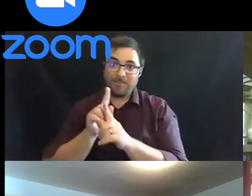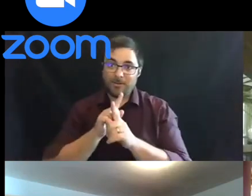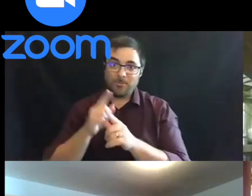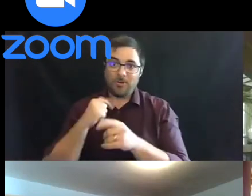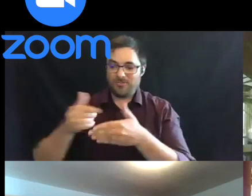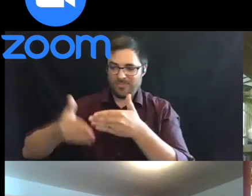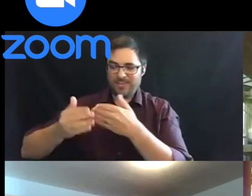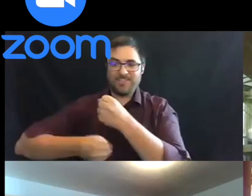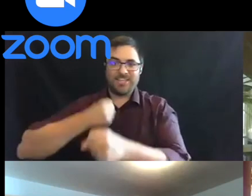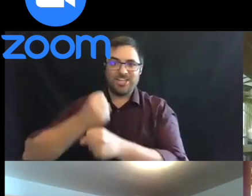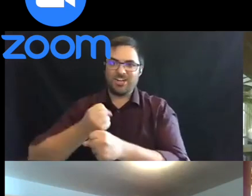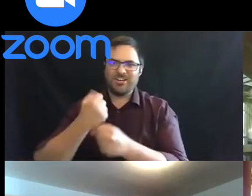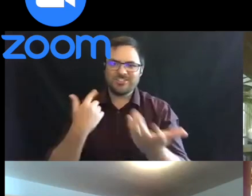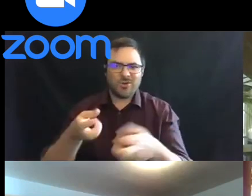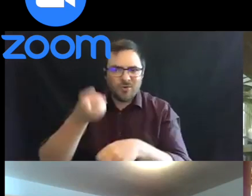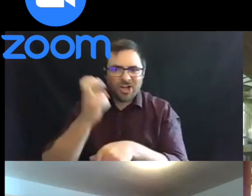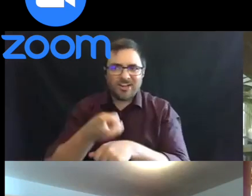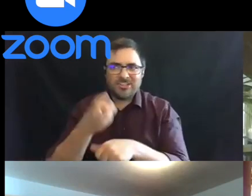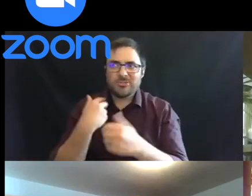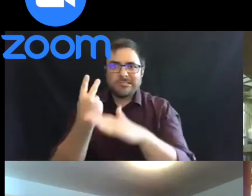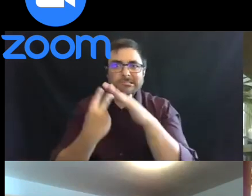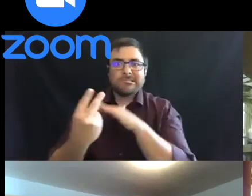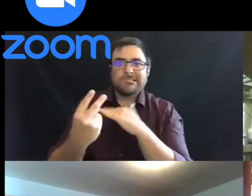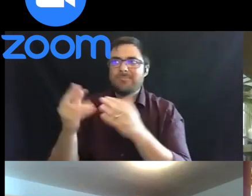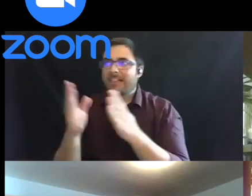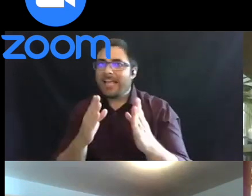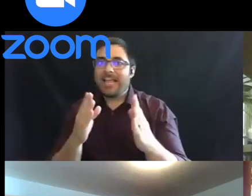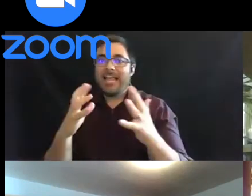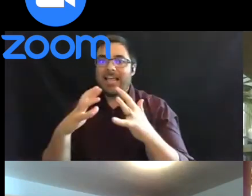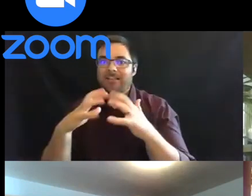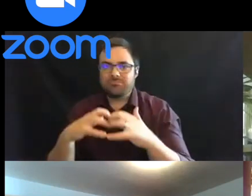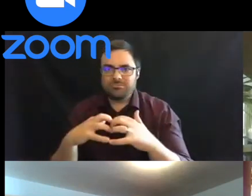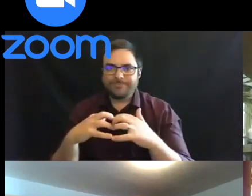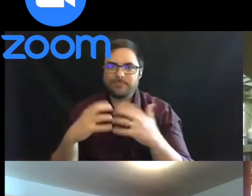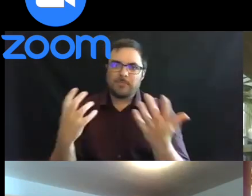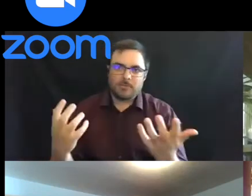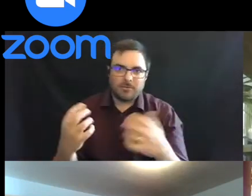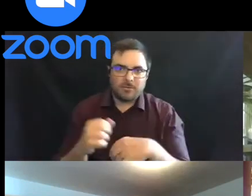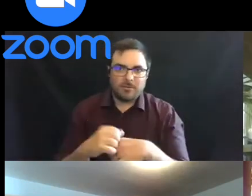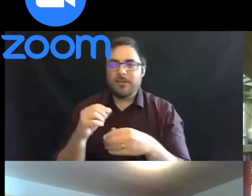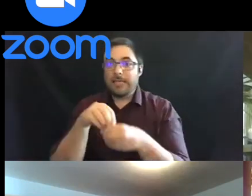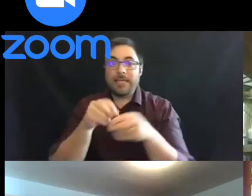just decided it's so hard to plan something you know in person and then make the shifts right at